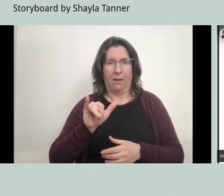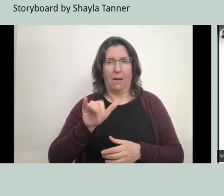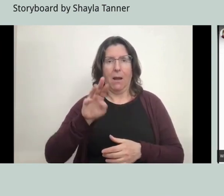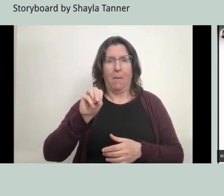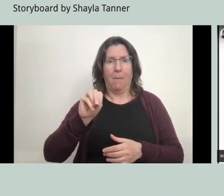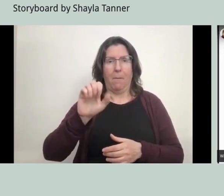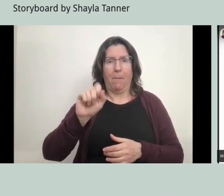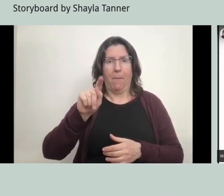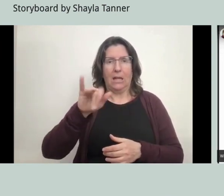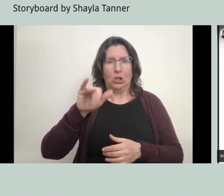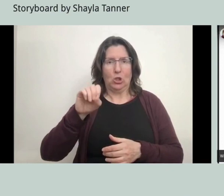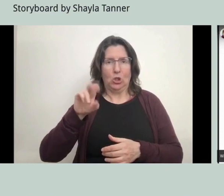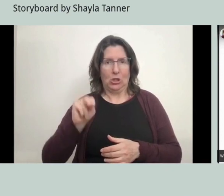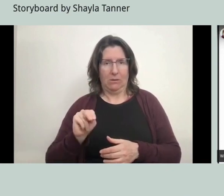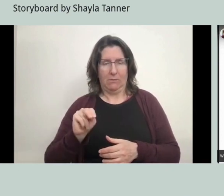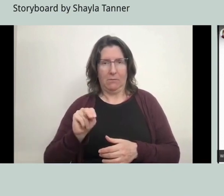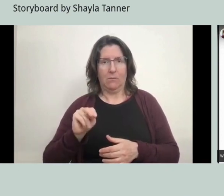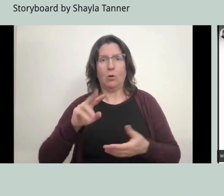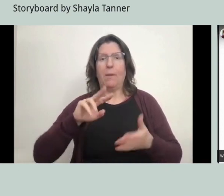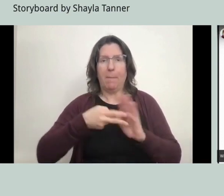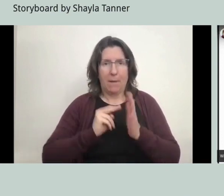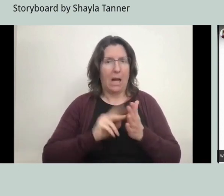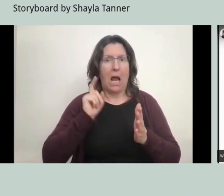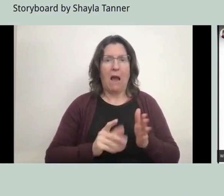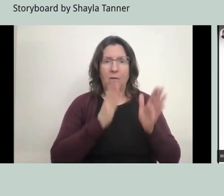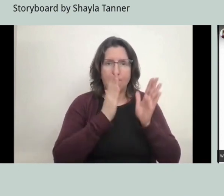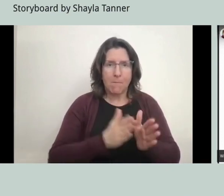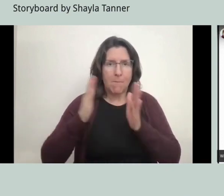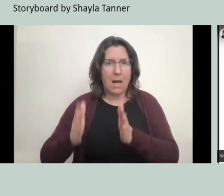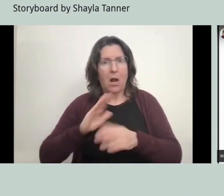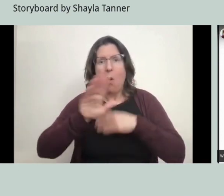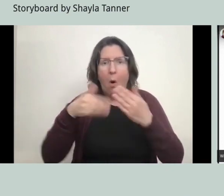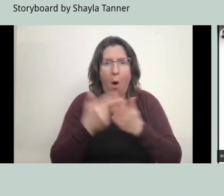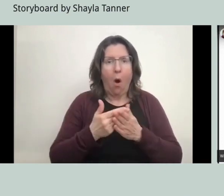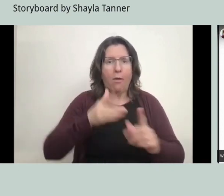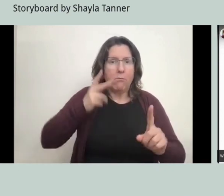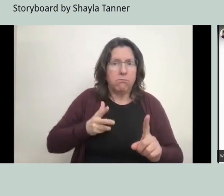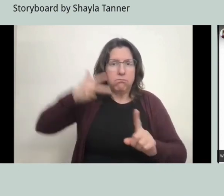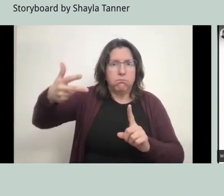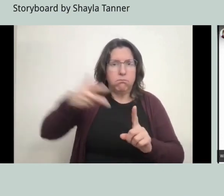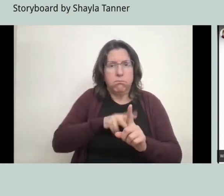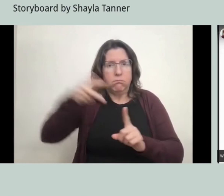Each step in the storyboarding planning: the sequencing, determining camera angles,